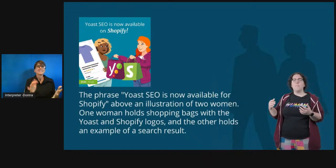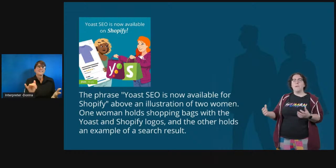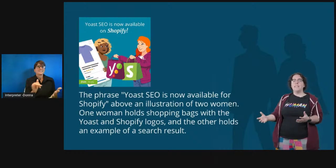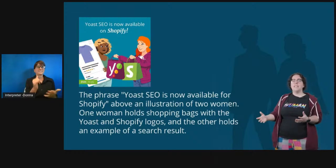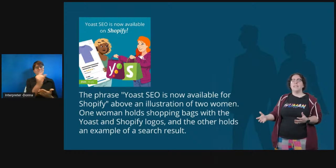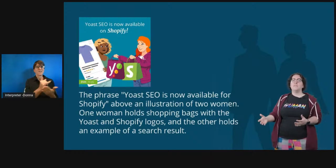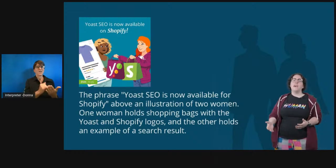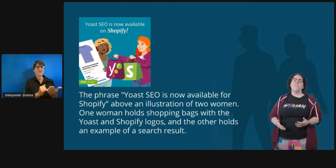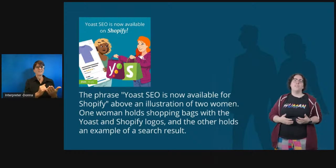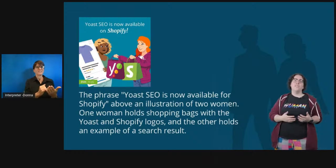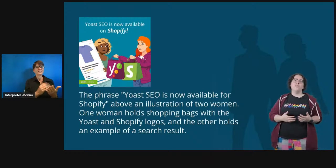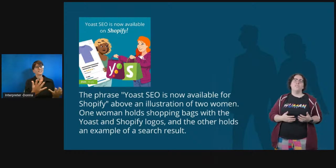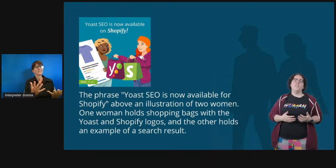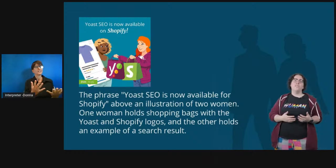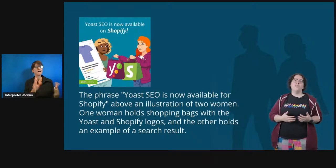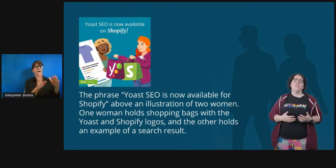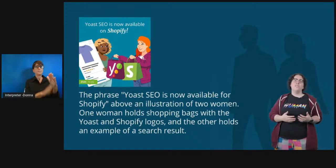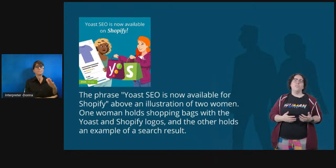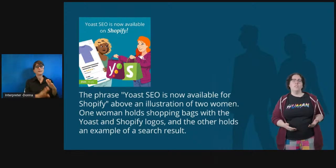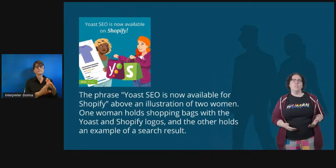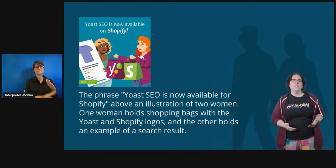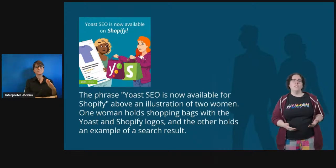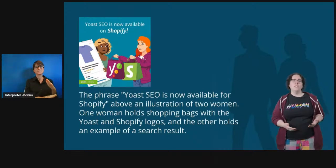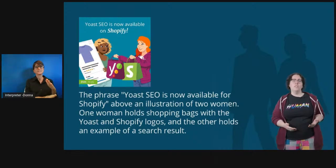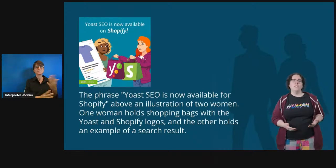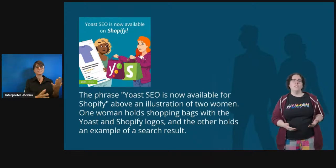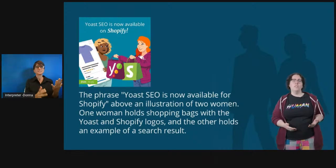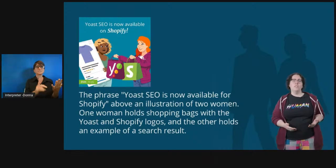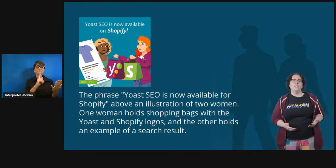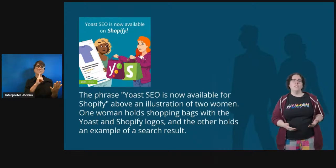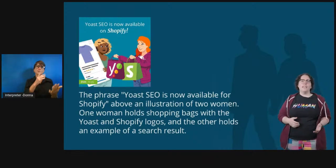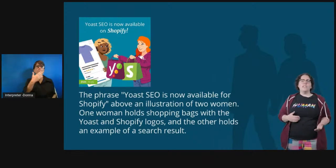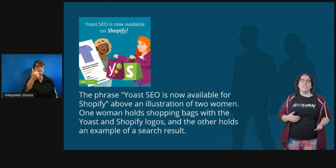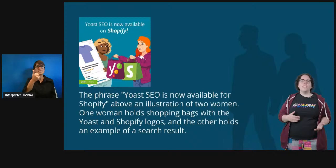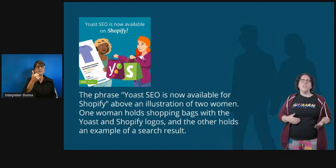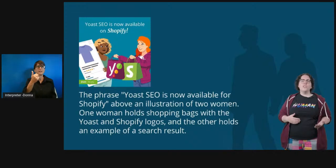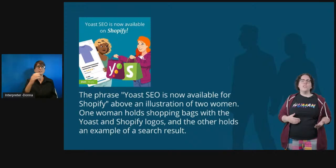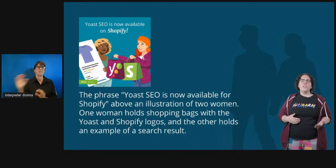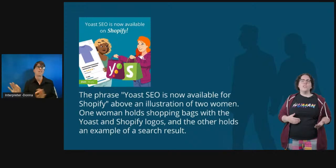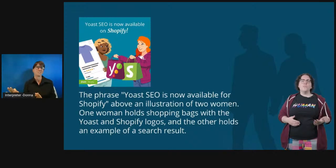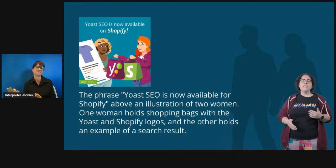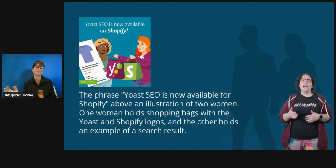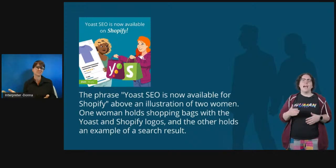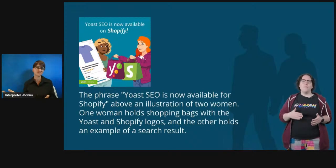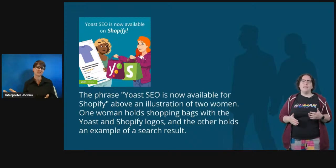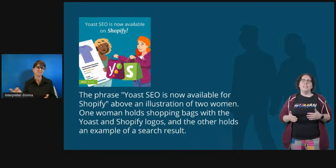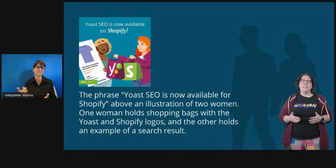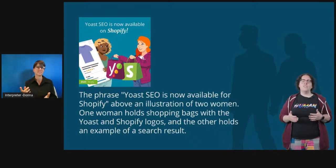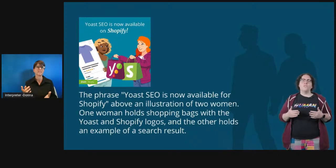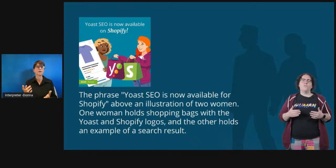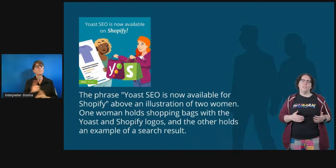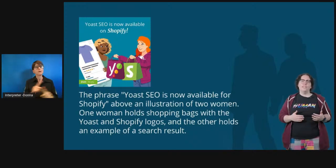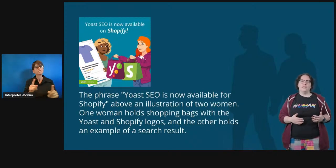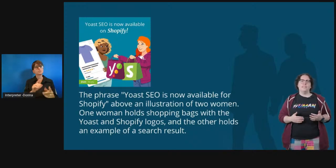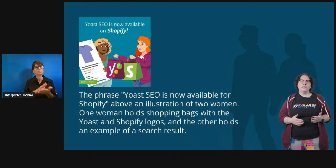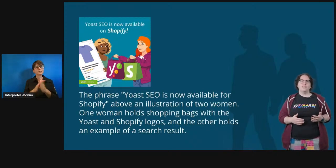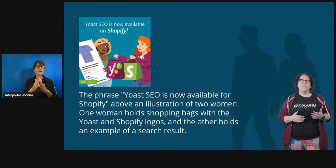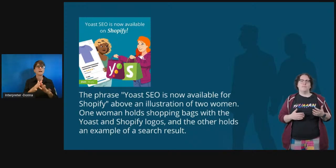builds the picture? You can prove this further but that's is as much an art as it is a science